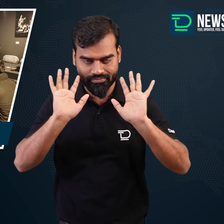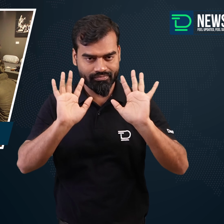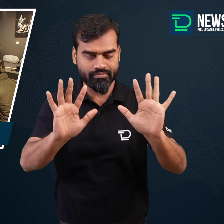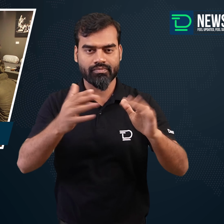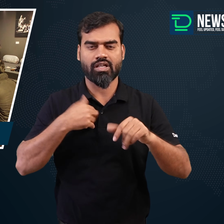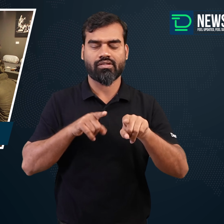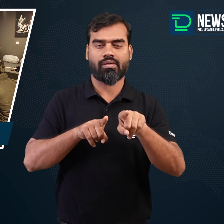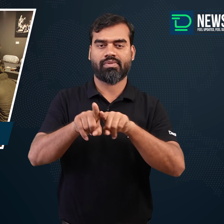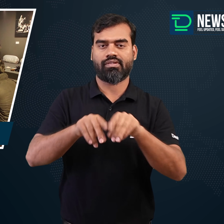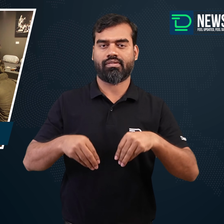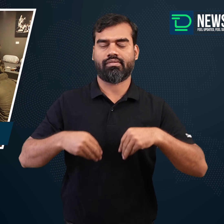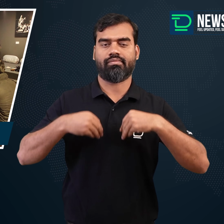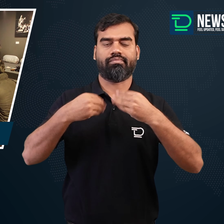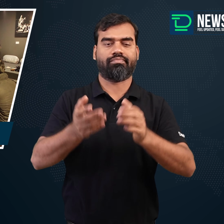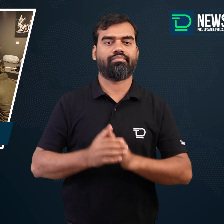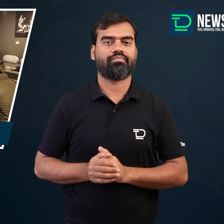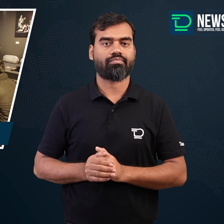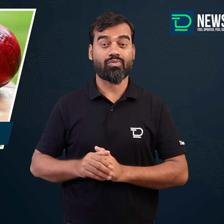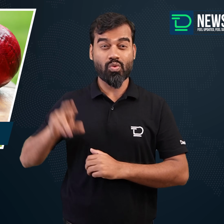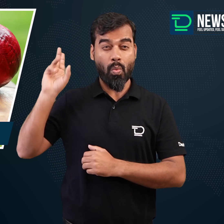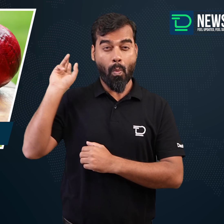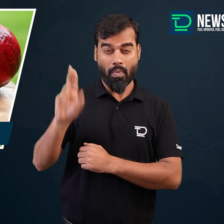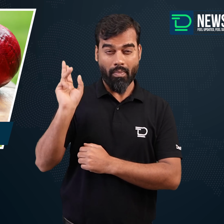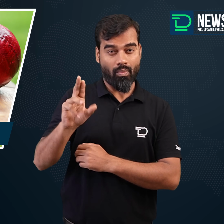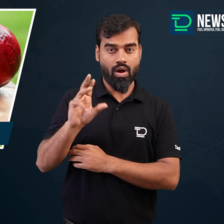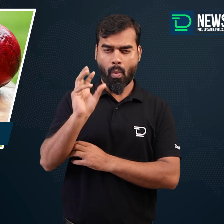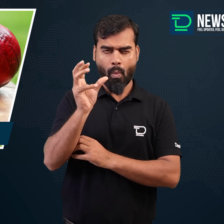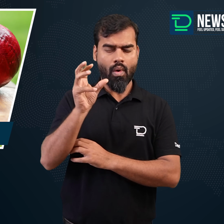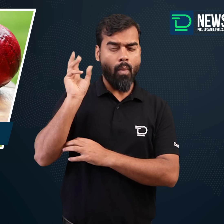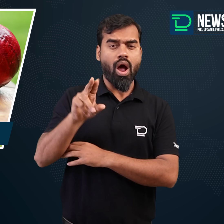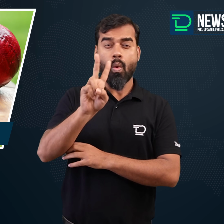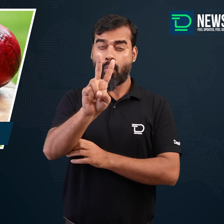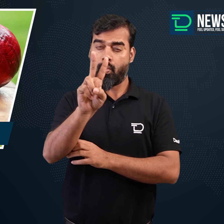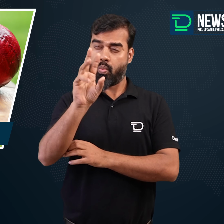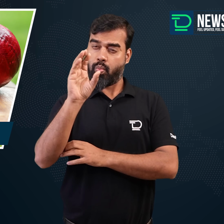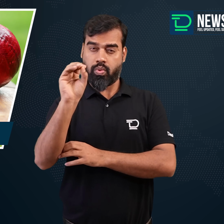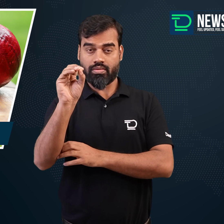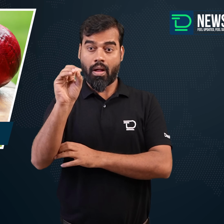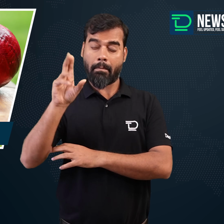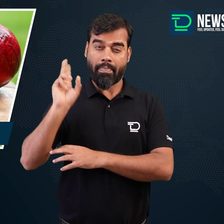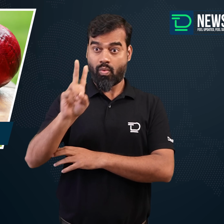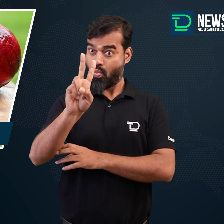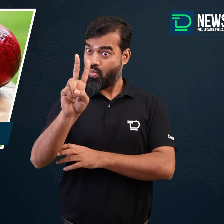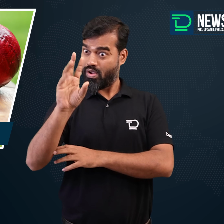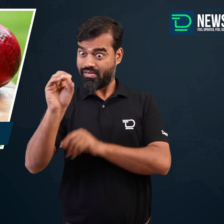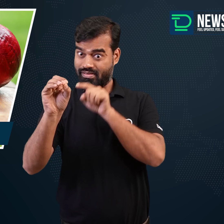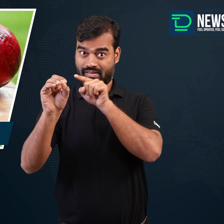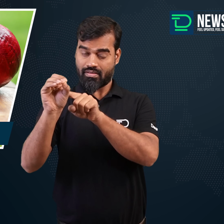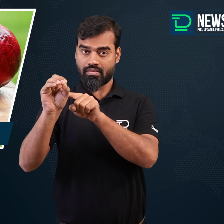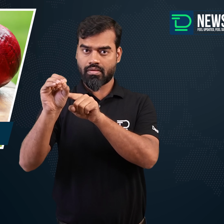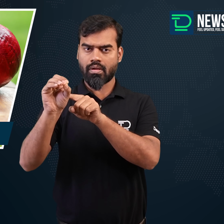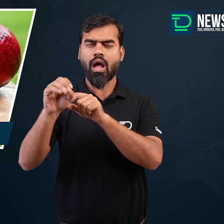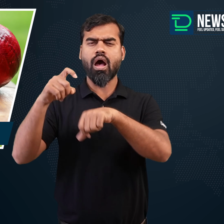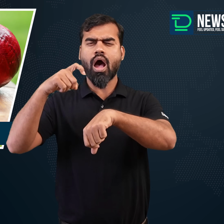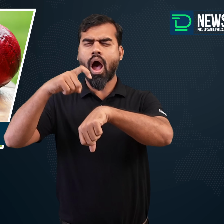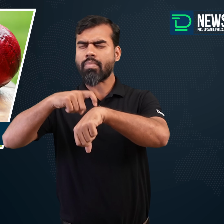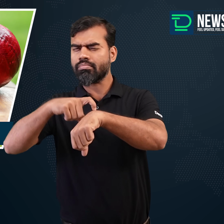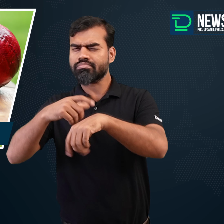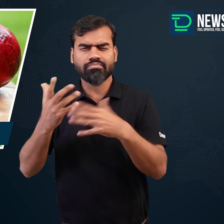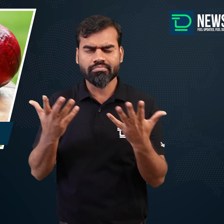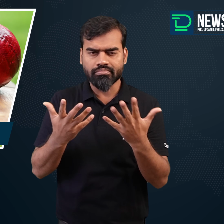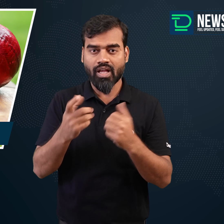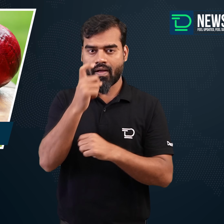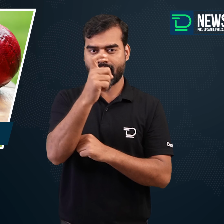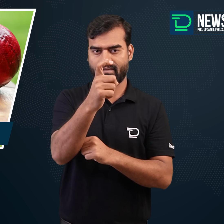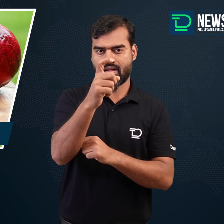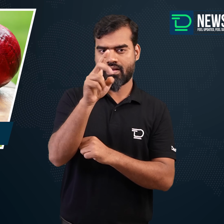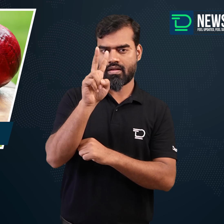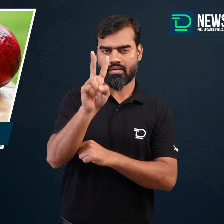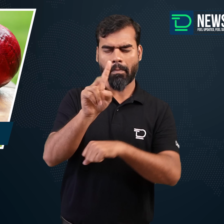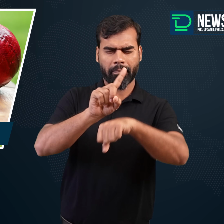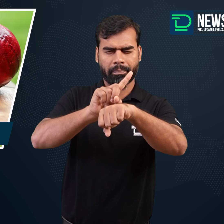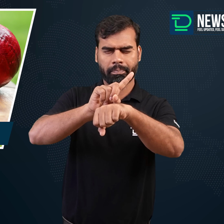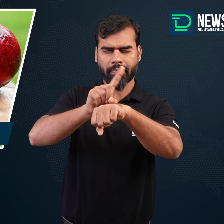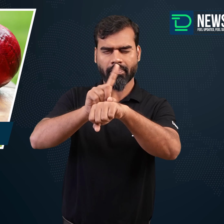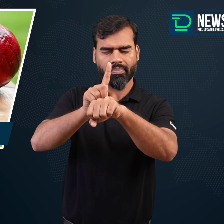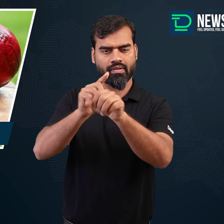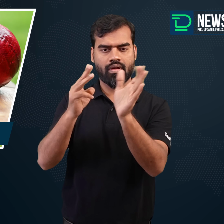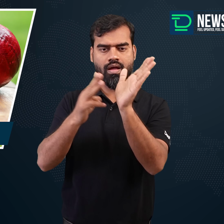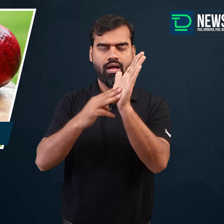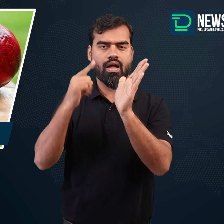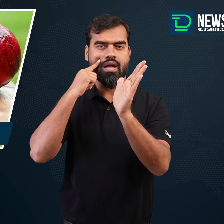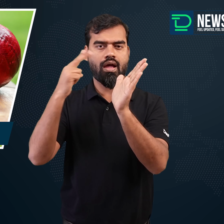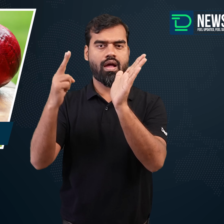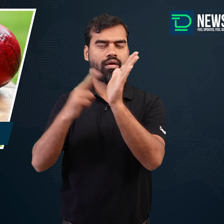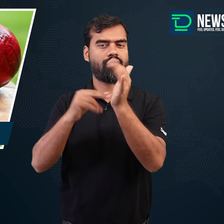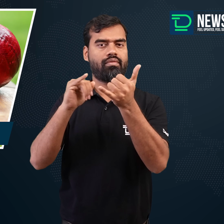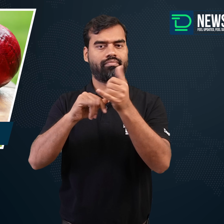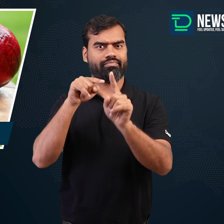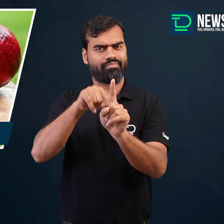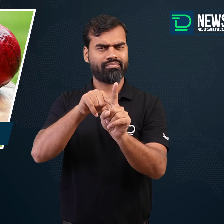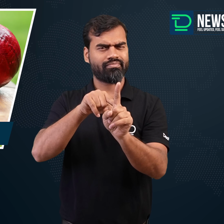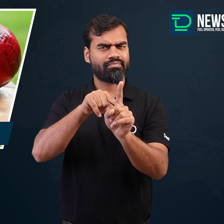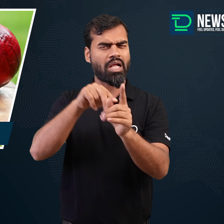For example, a 20-over bowling team should finish their bowling within 72 minutes,